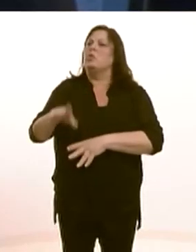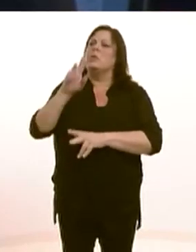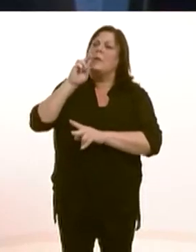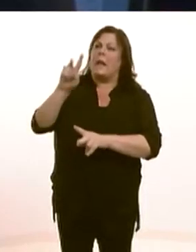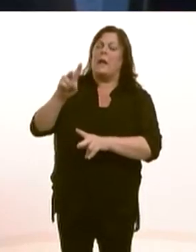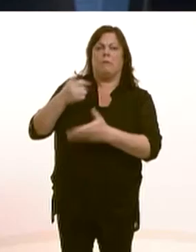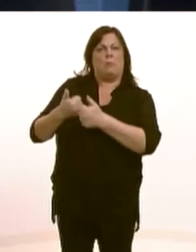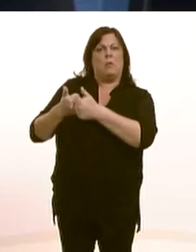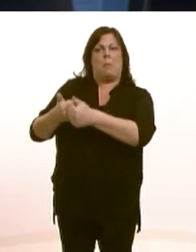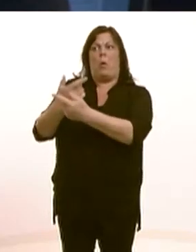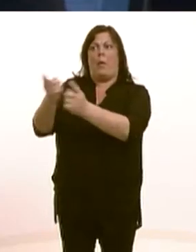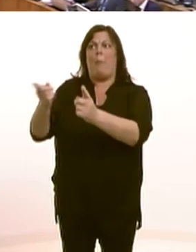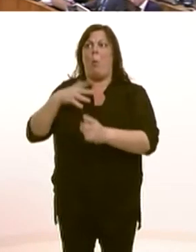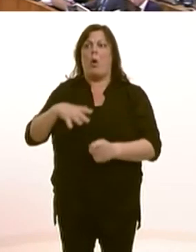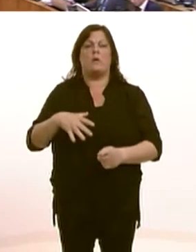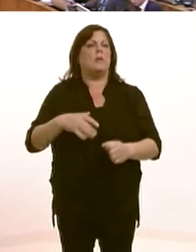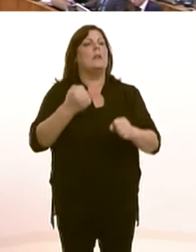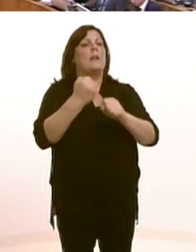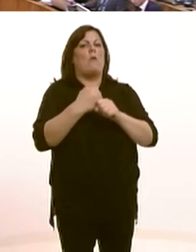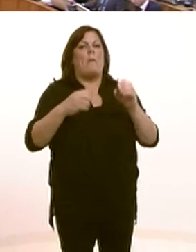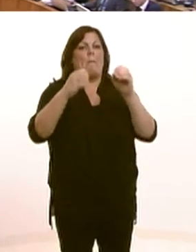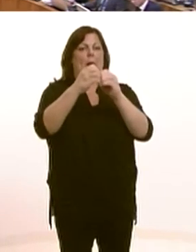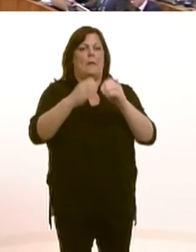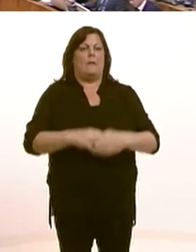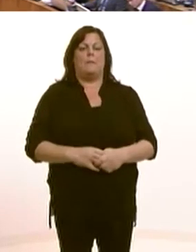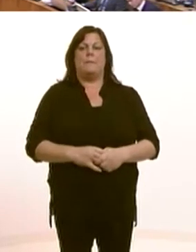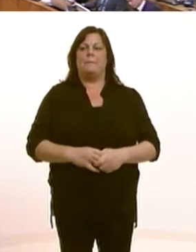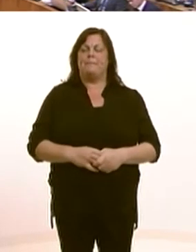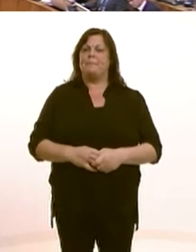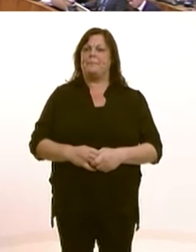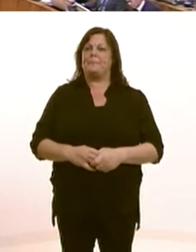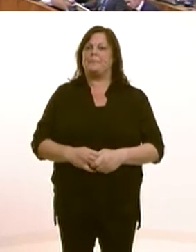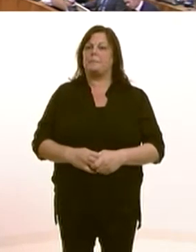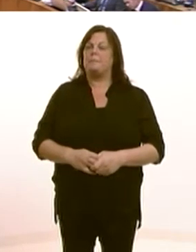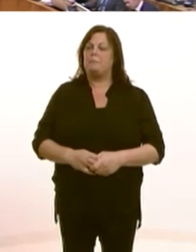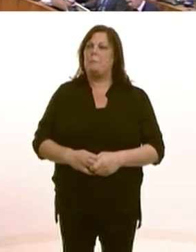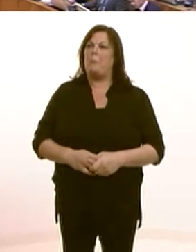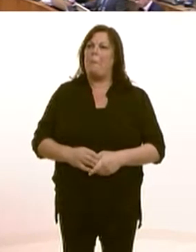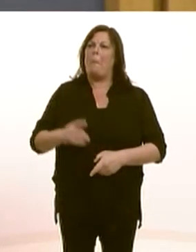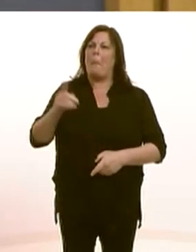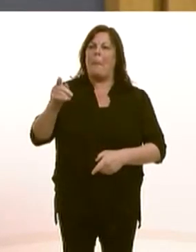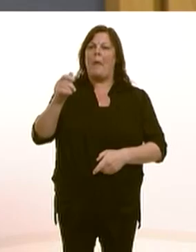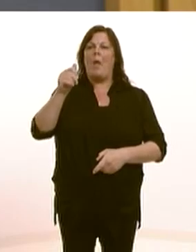Gareth Bennett: While I understand the wish of Members here to facilitate the arrival